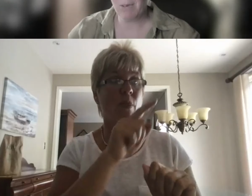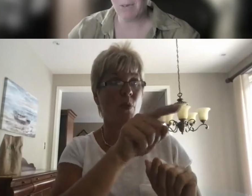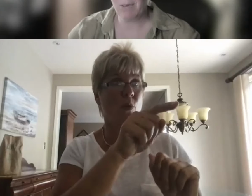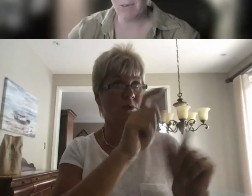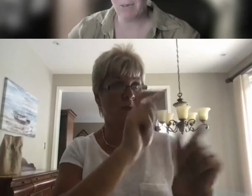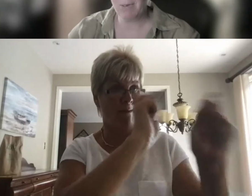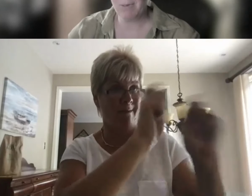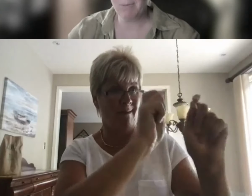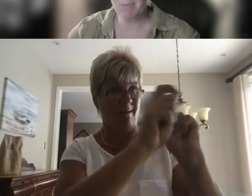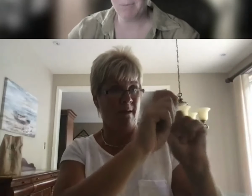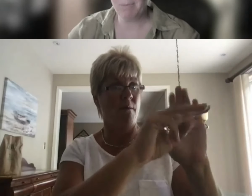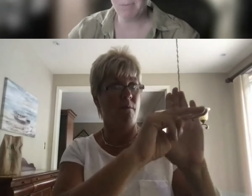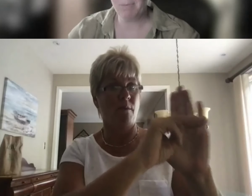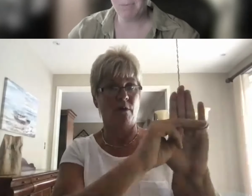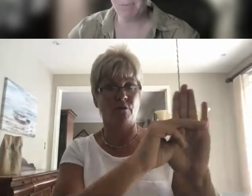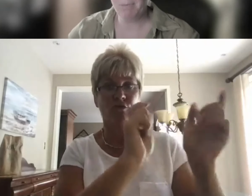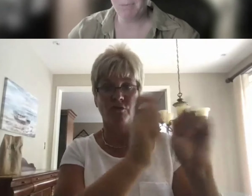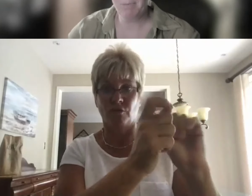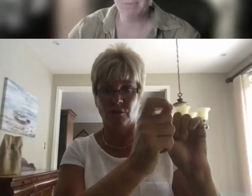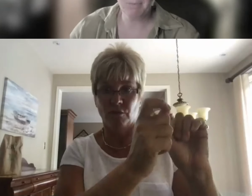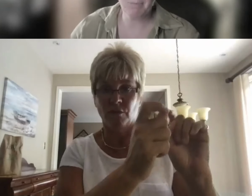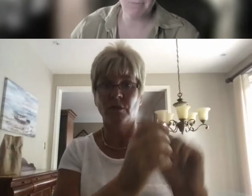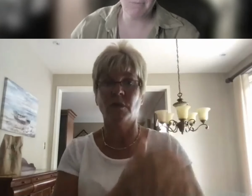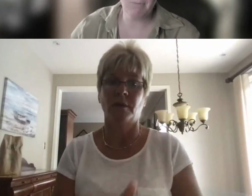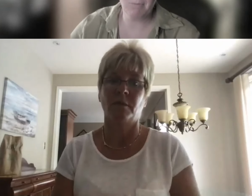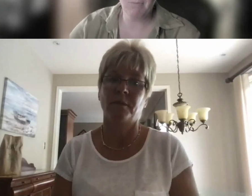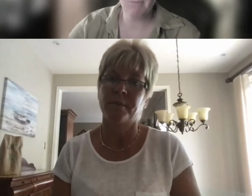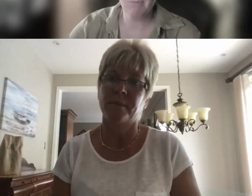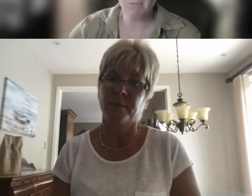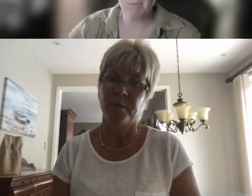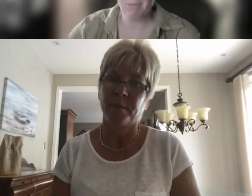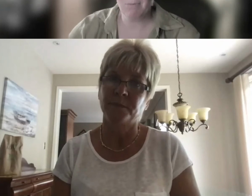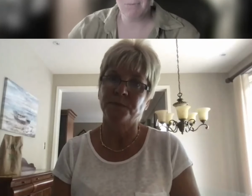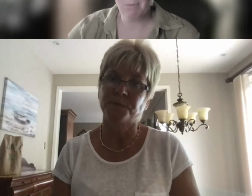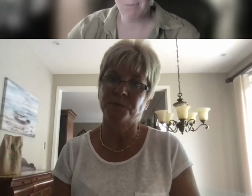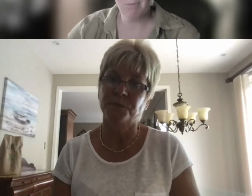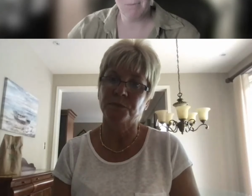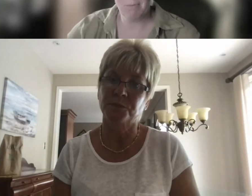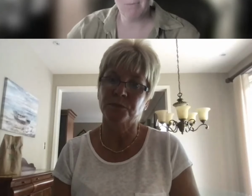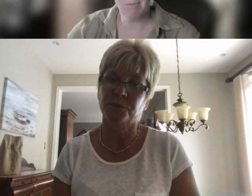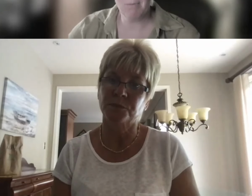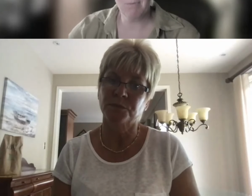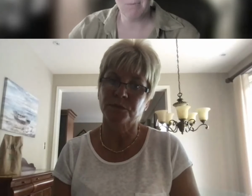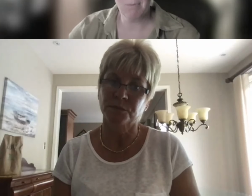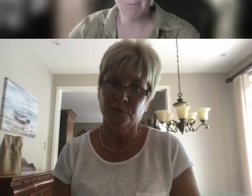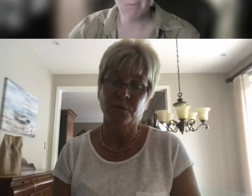see coaching on the side of the interviewer.